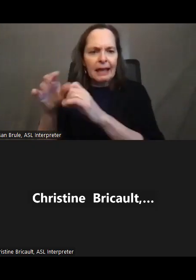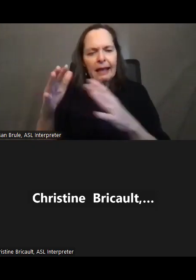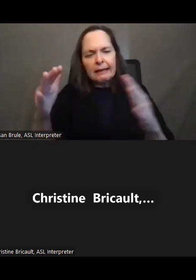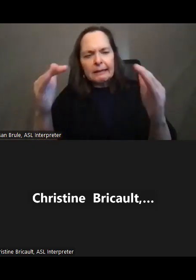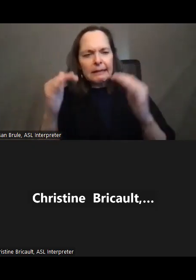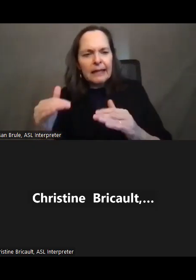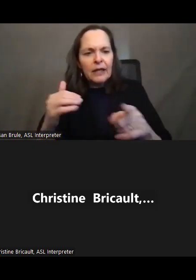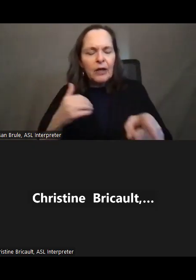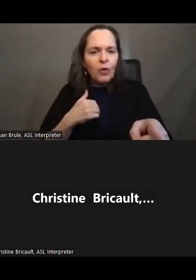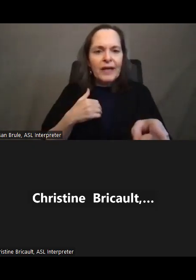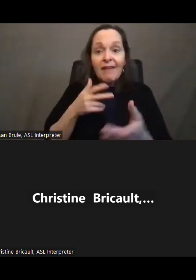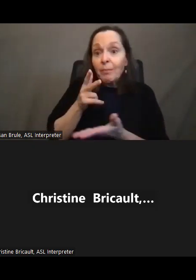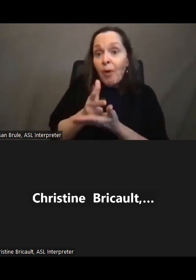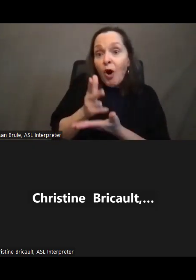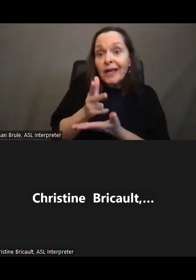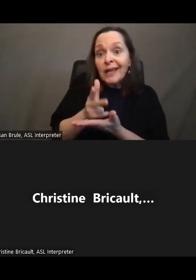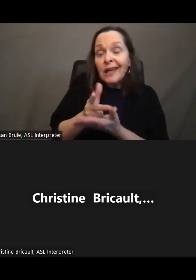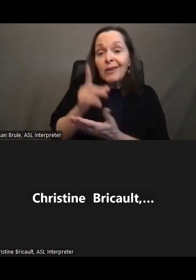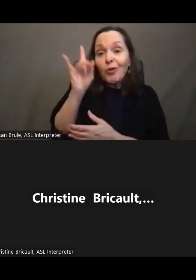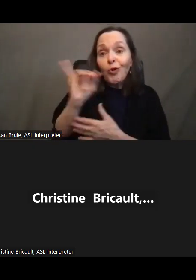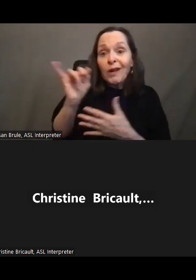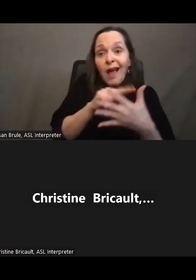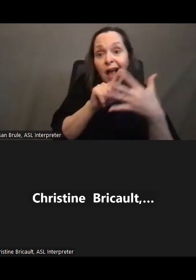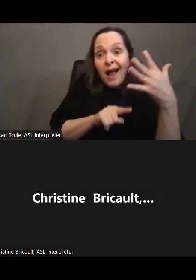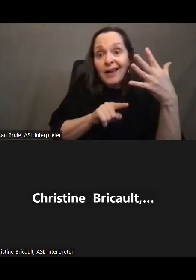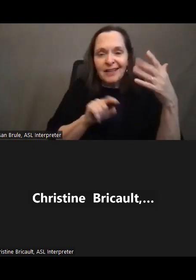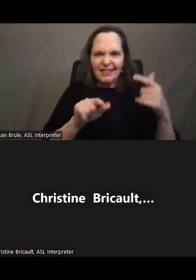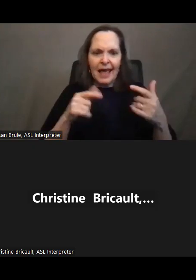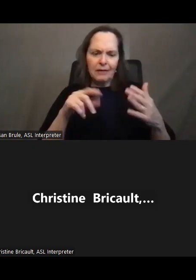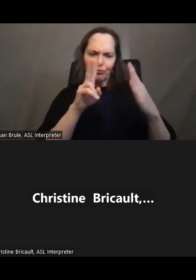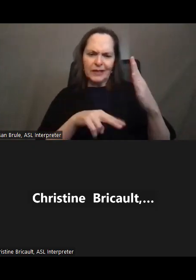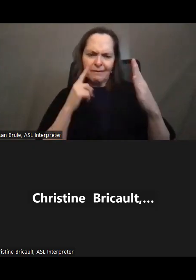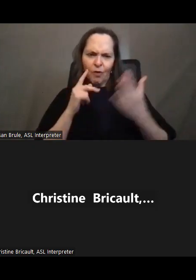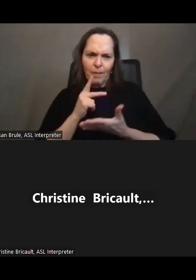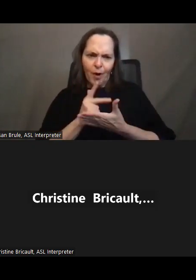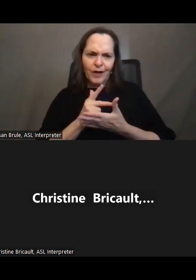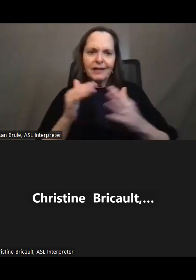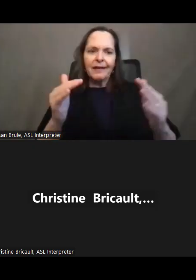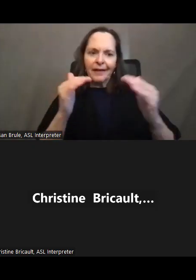We have the DOJ's guidance on web accessibility that came out earlier this year.